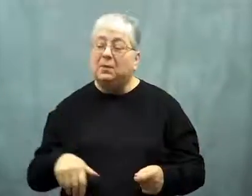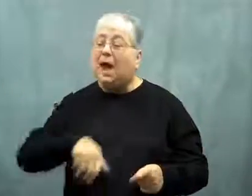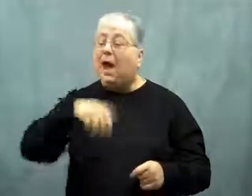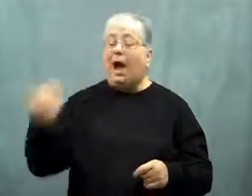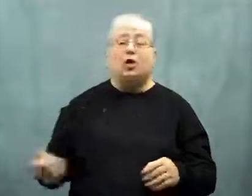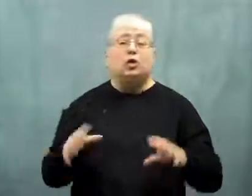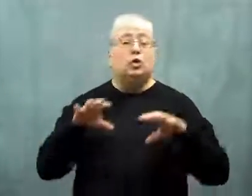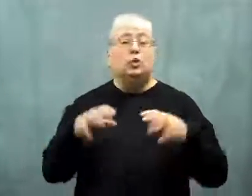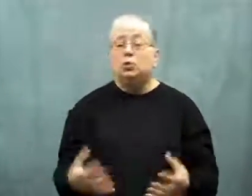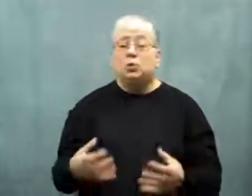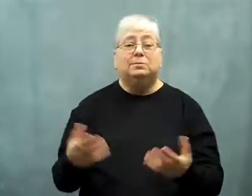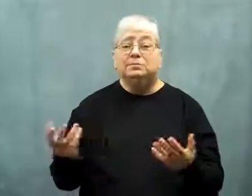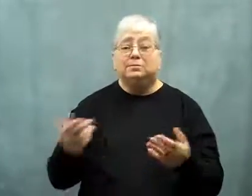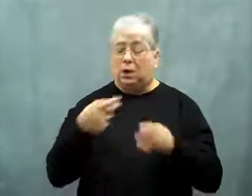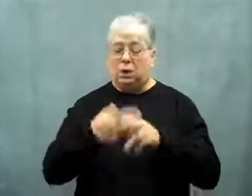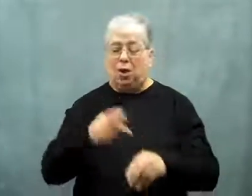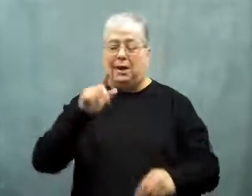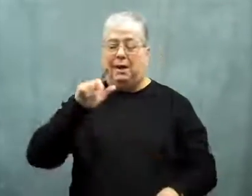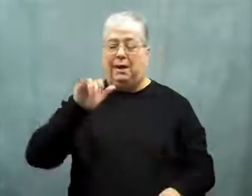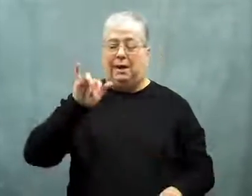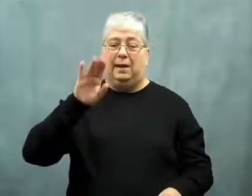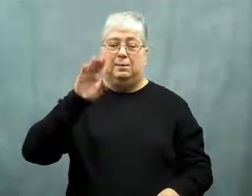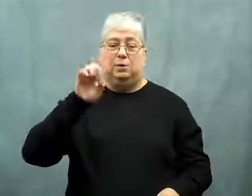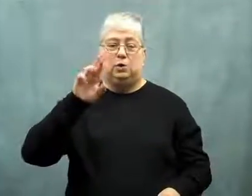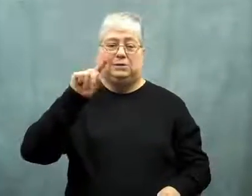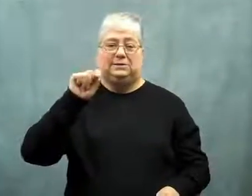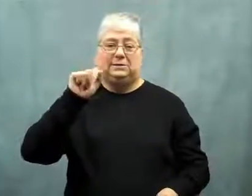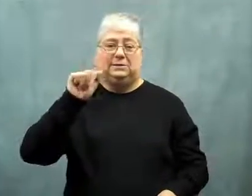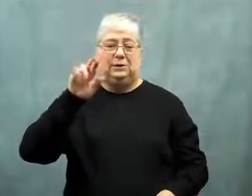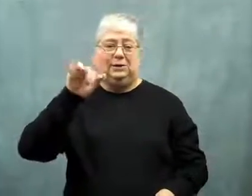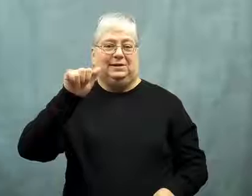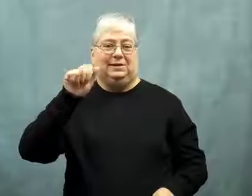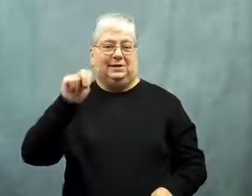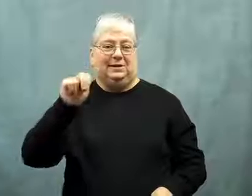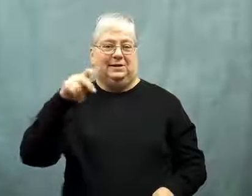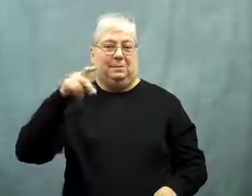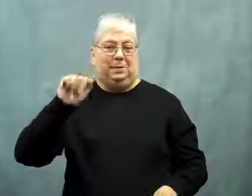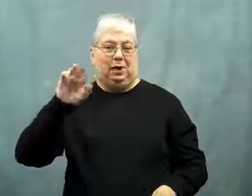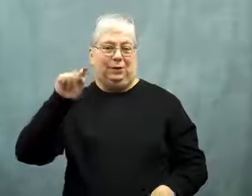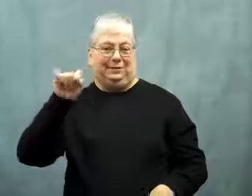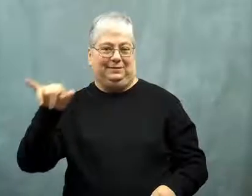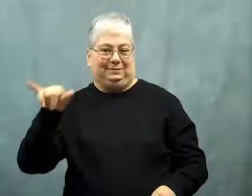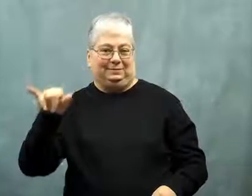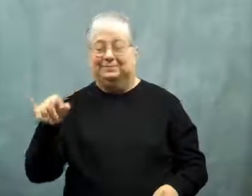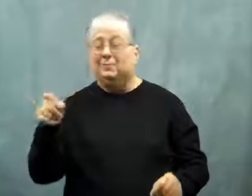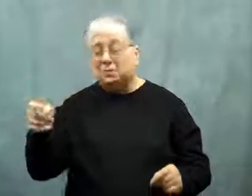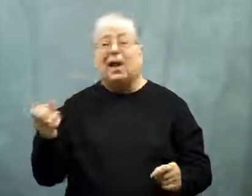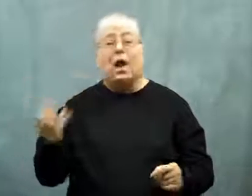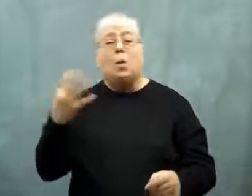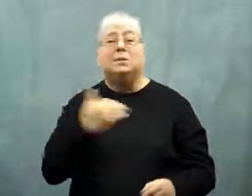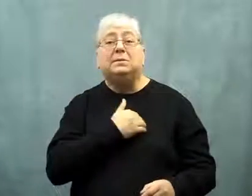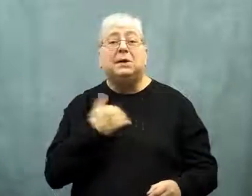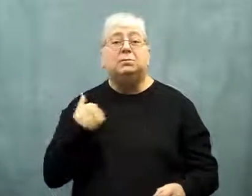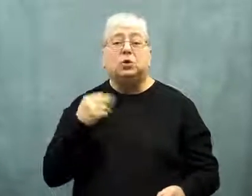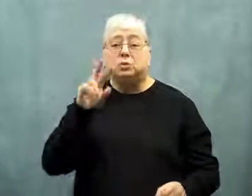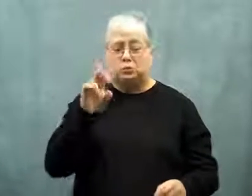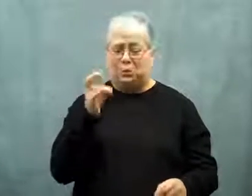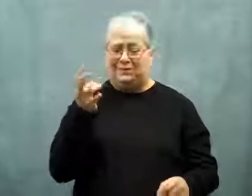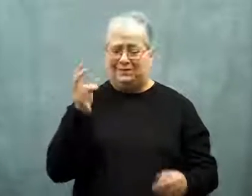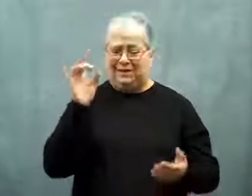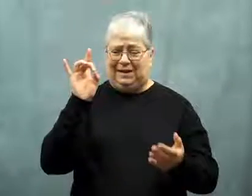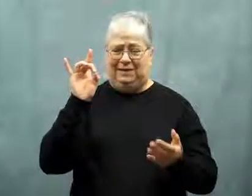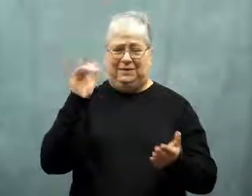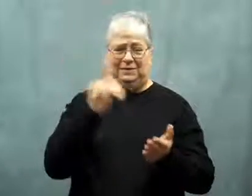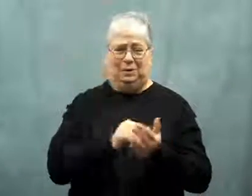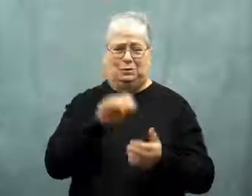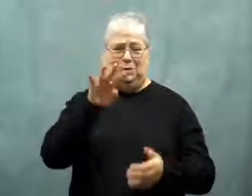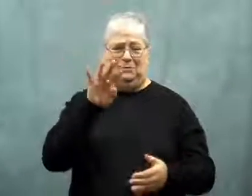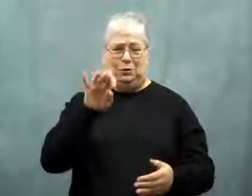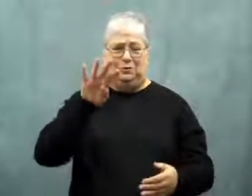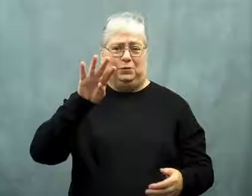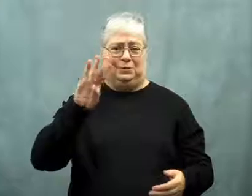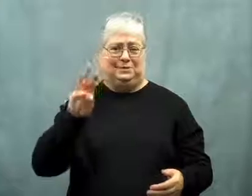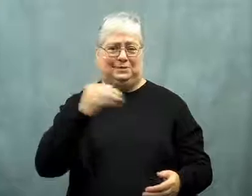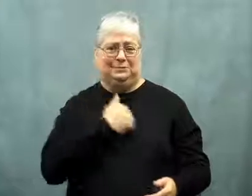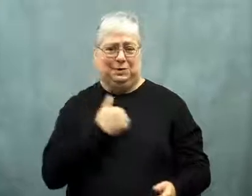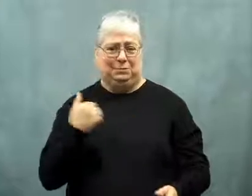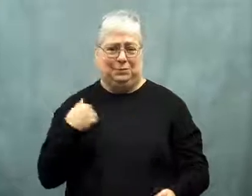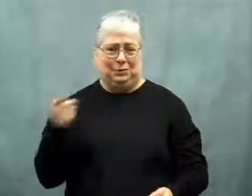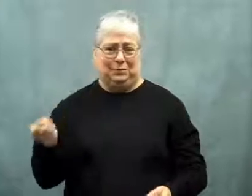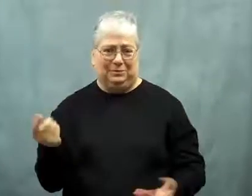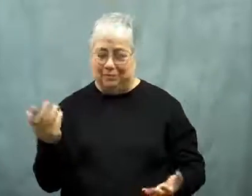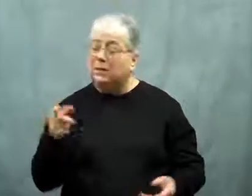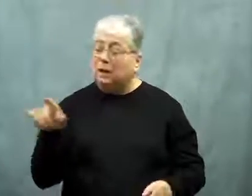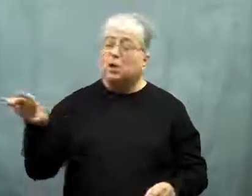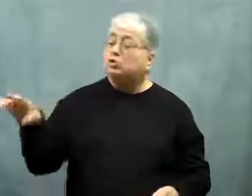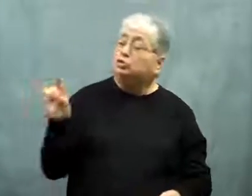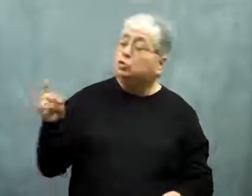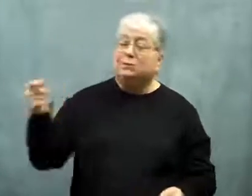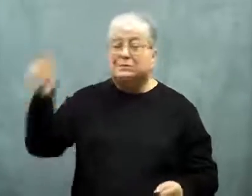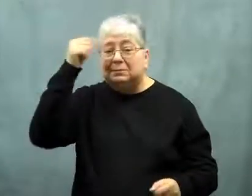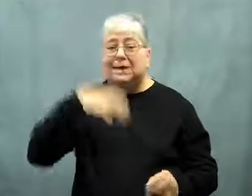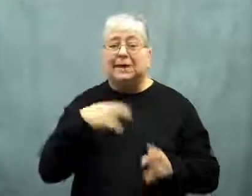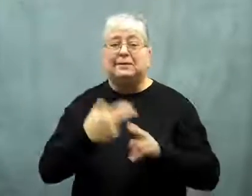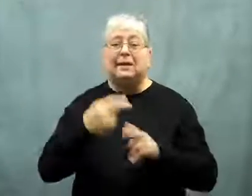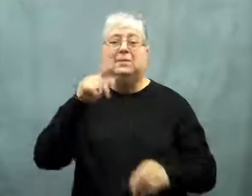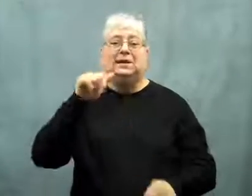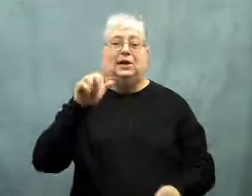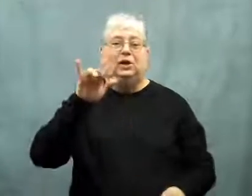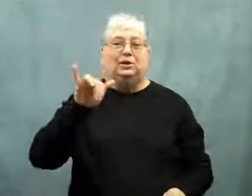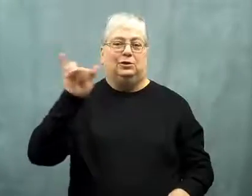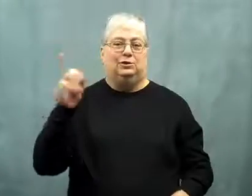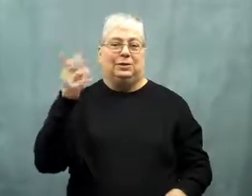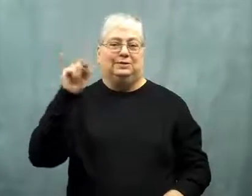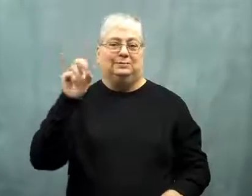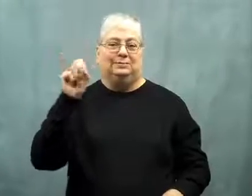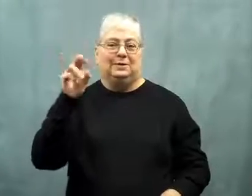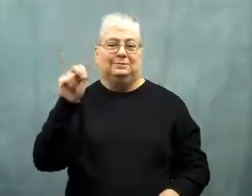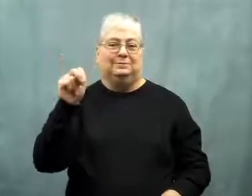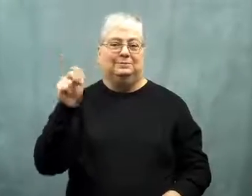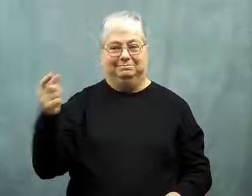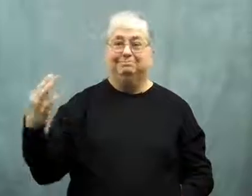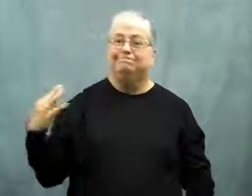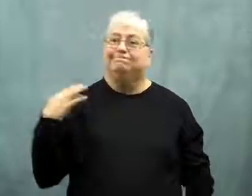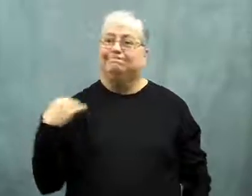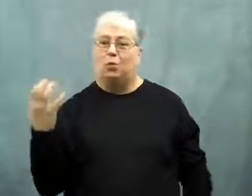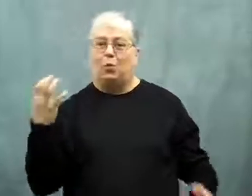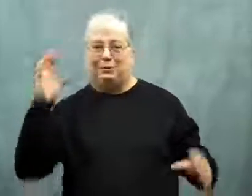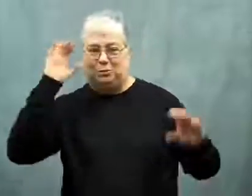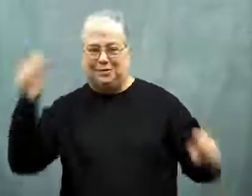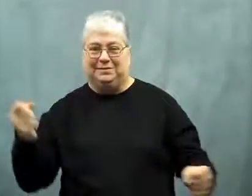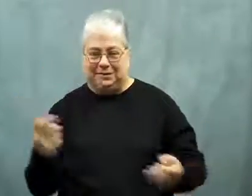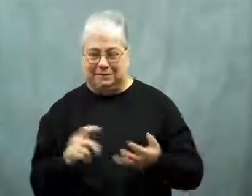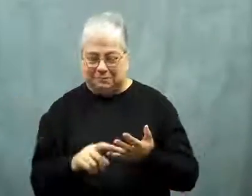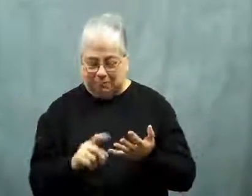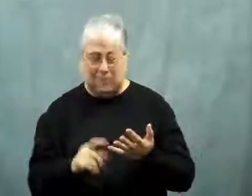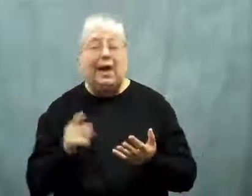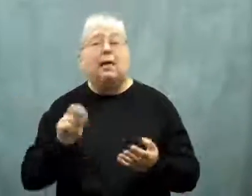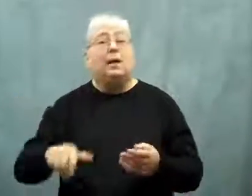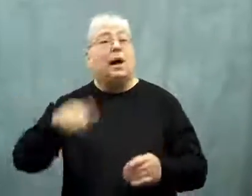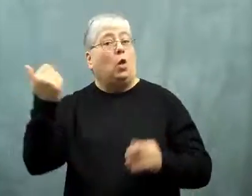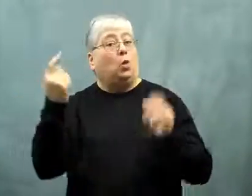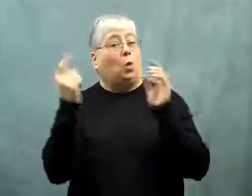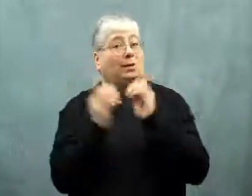The Libertarian Party, with 278,446 members,